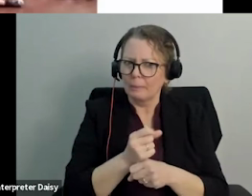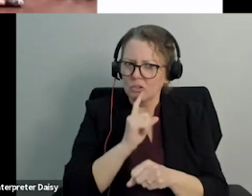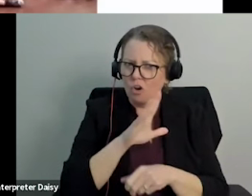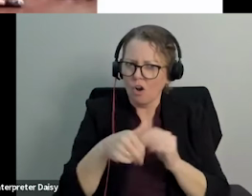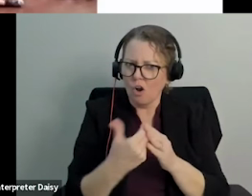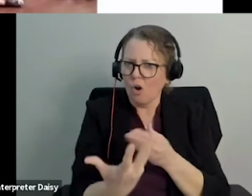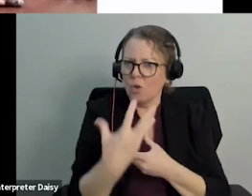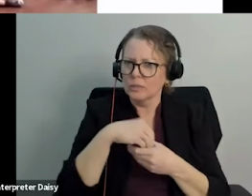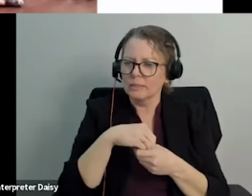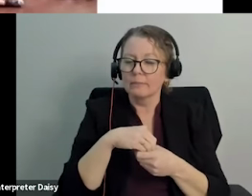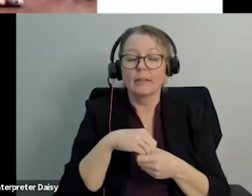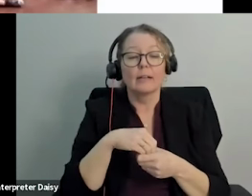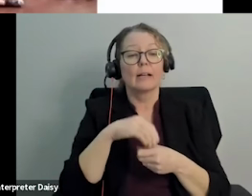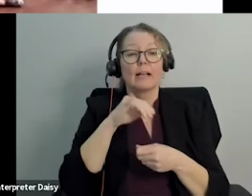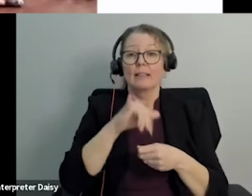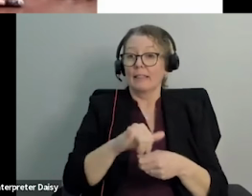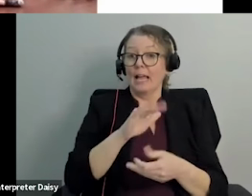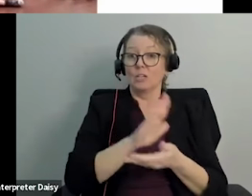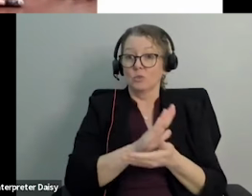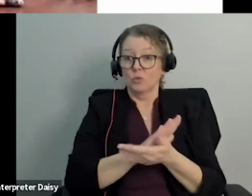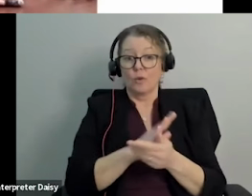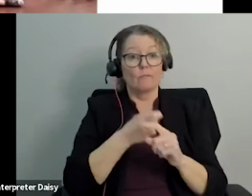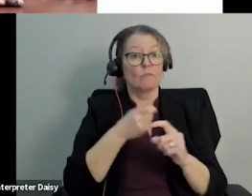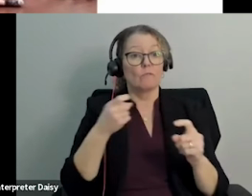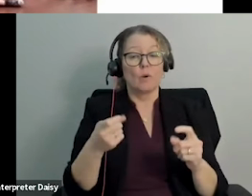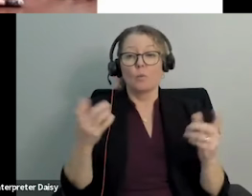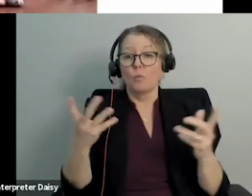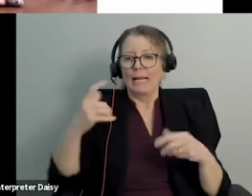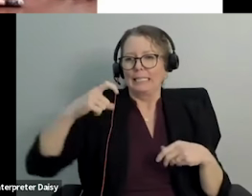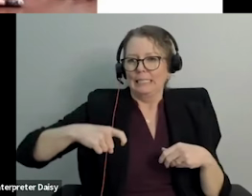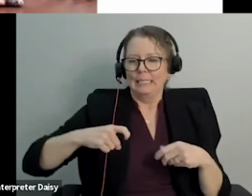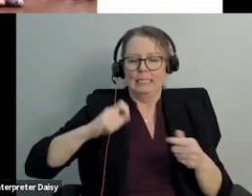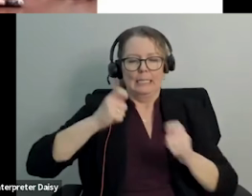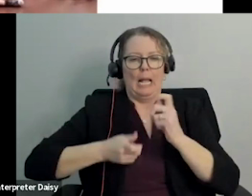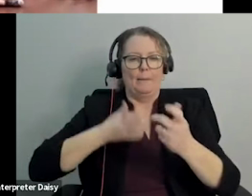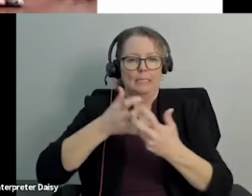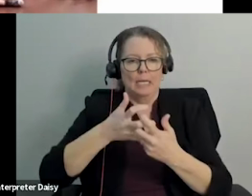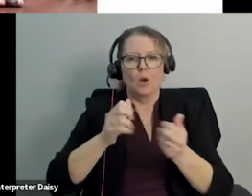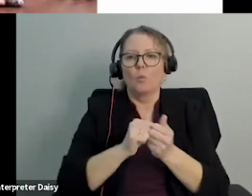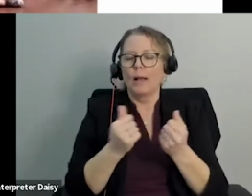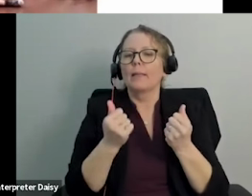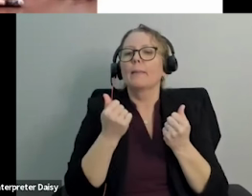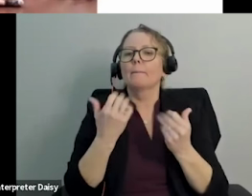that this school was born out of a need, a need to better accommodate individuals with severe and profound disabilities.